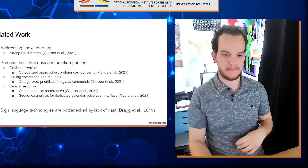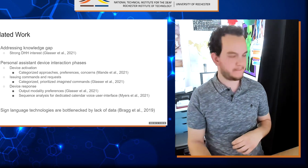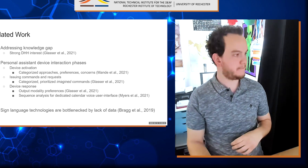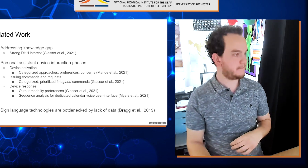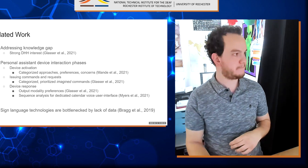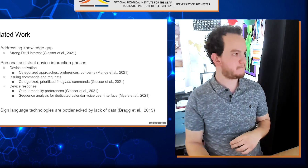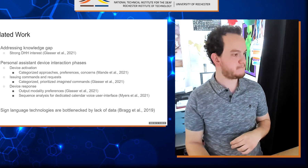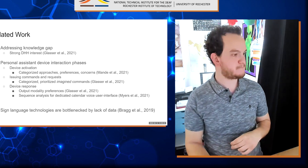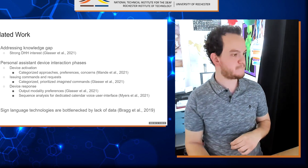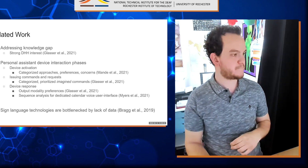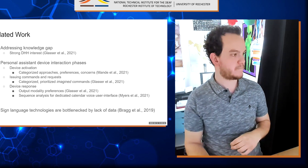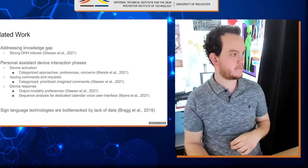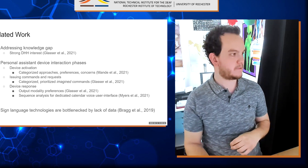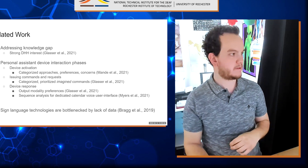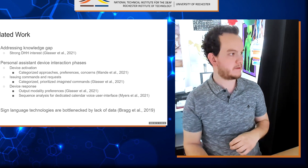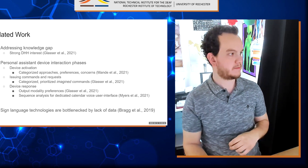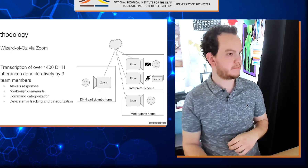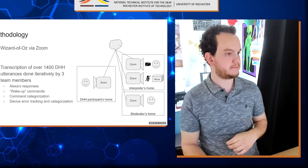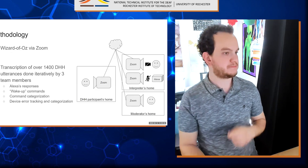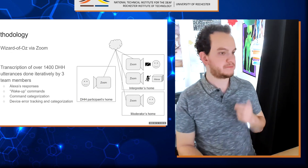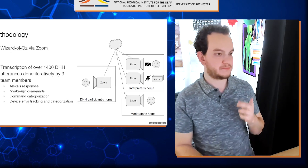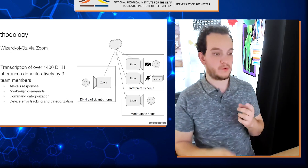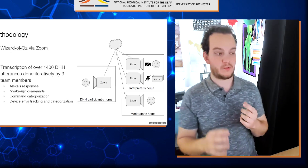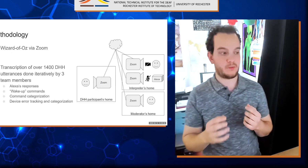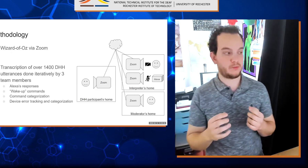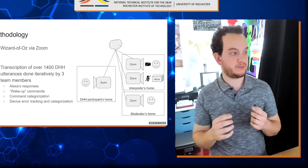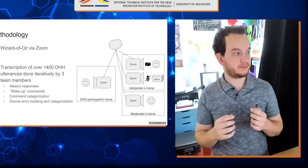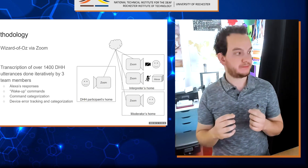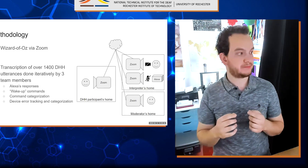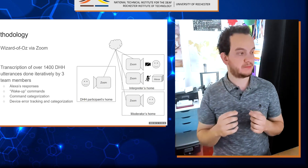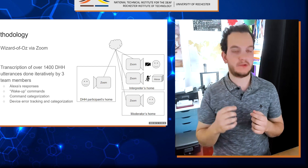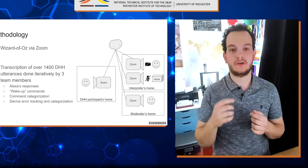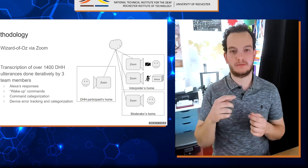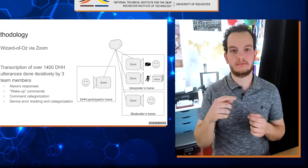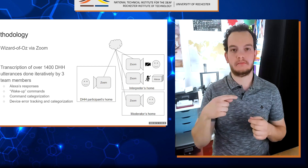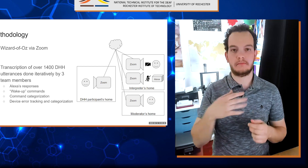So that is one of the things that we wanted to do through this experiment.